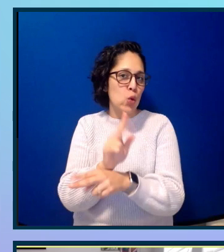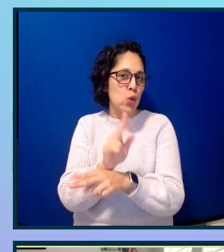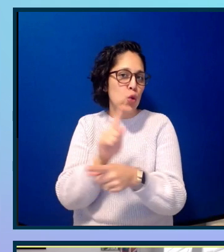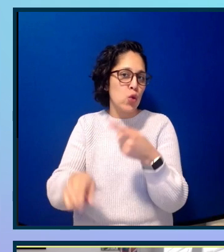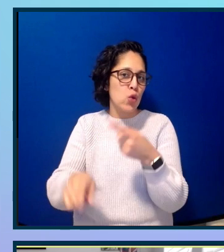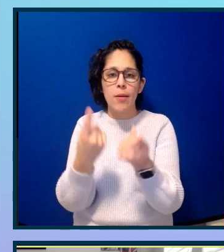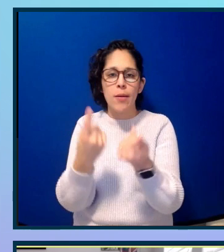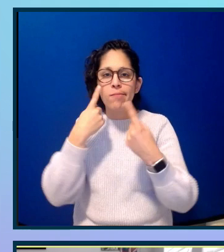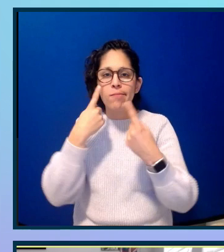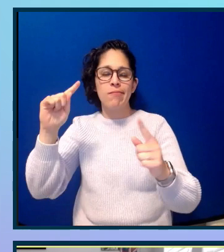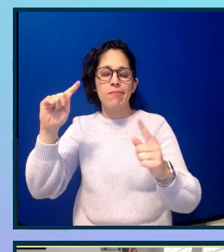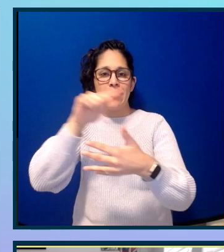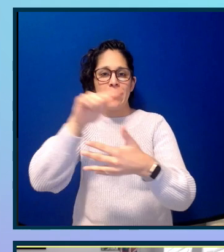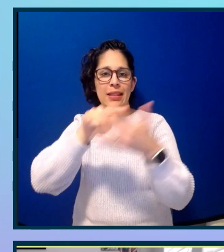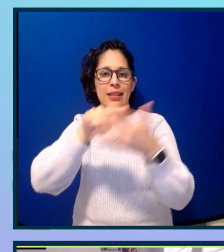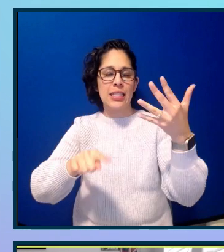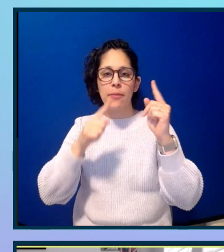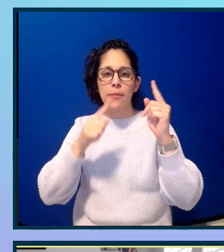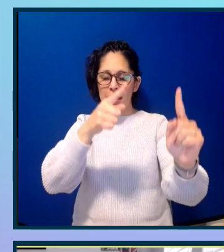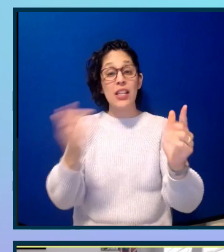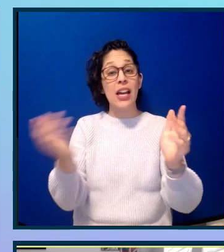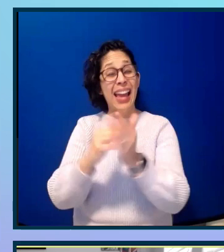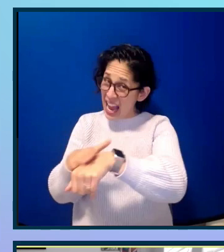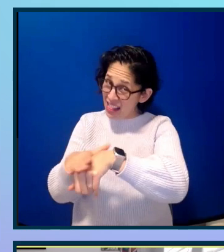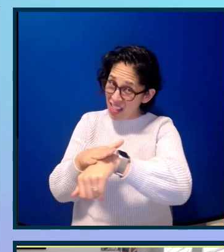This is super high-level. There's much more content in the document itself.